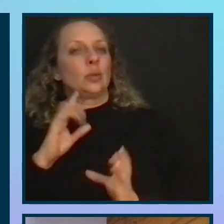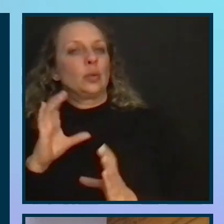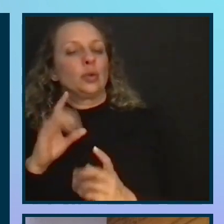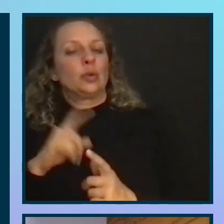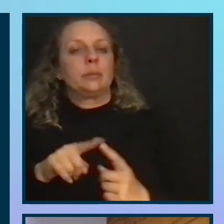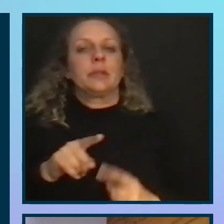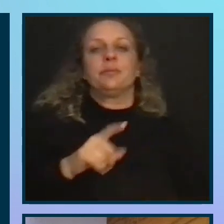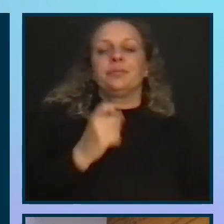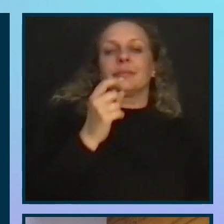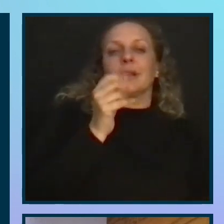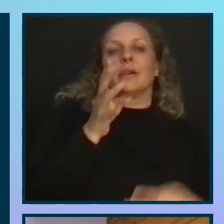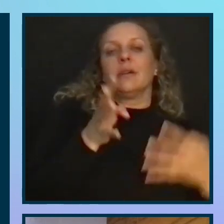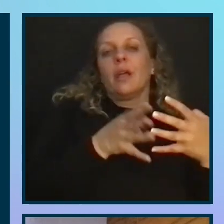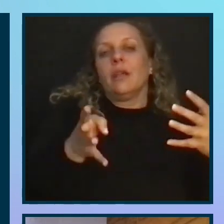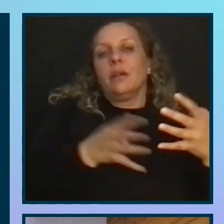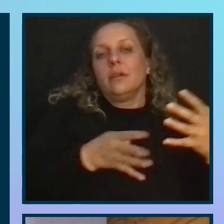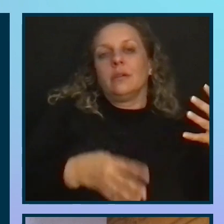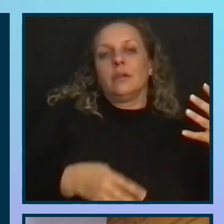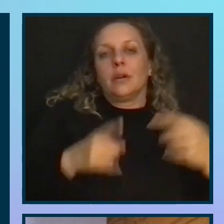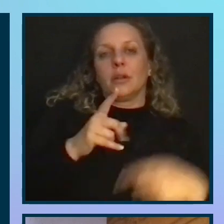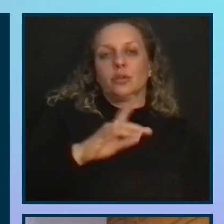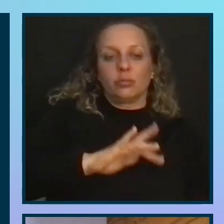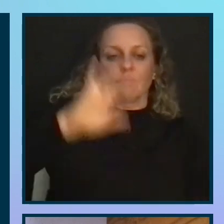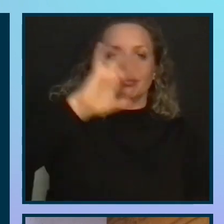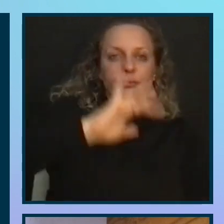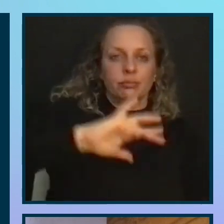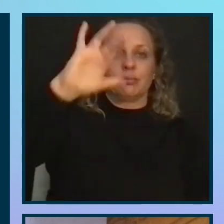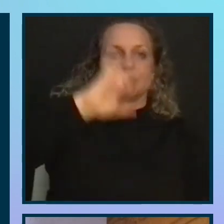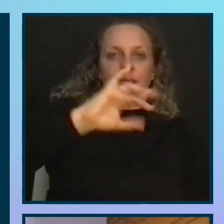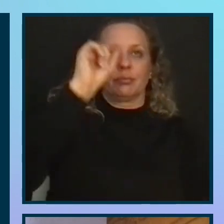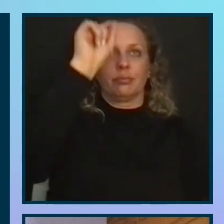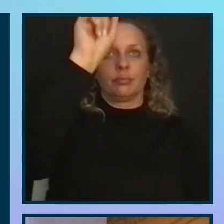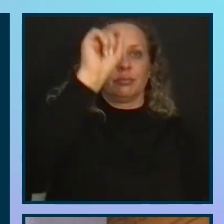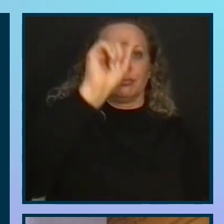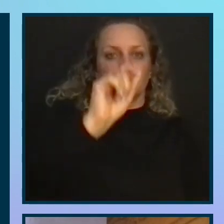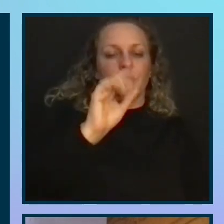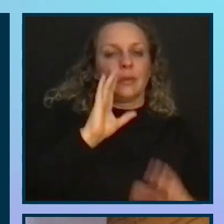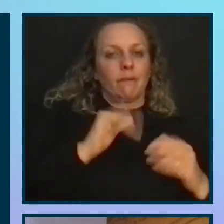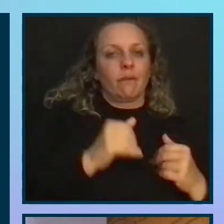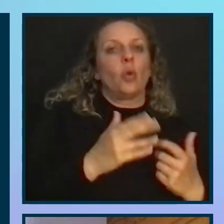as you swipe through each element, the focus areas were spanning the width of the screen